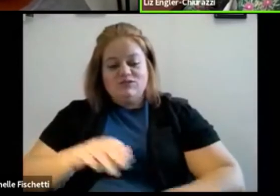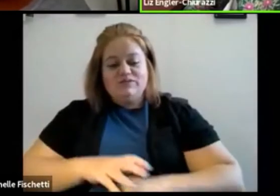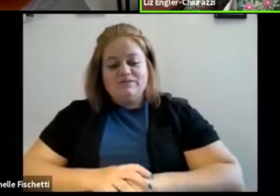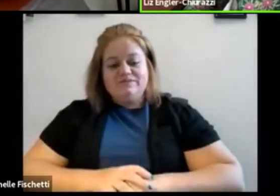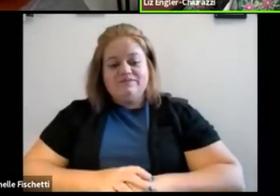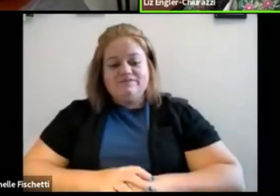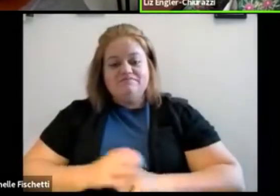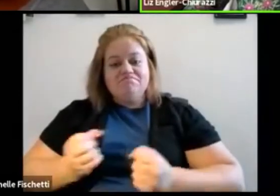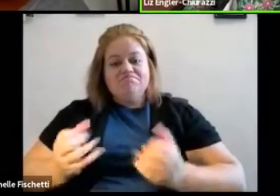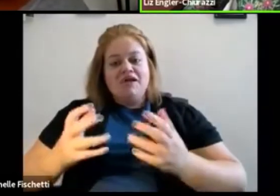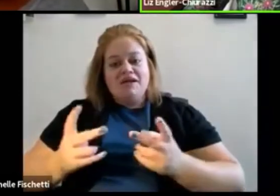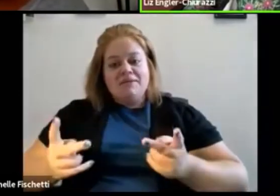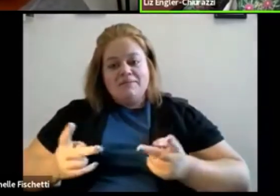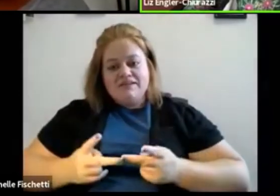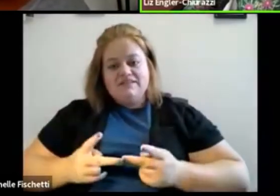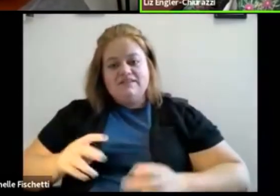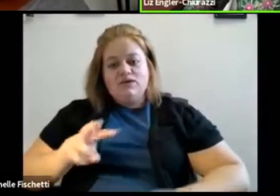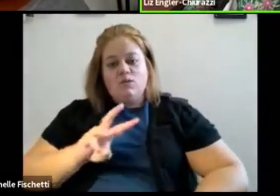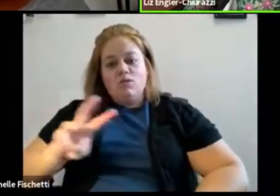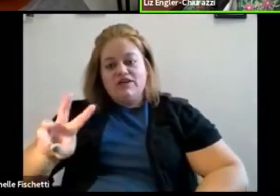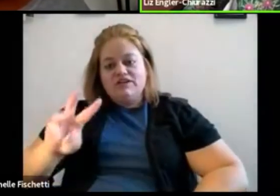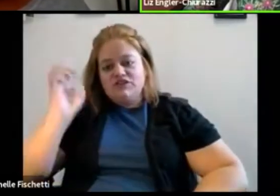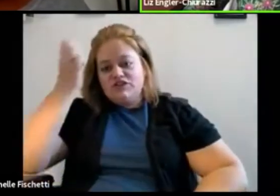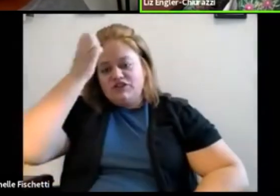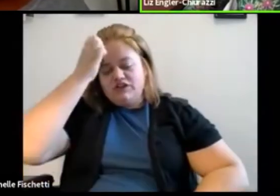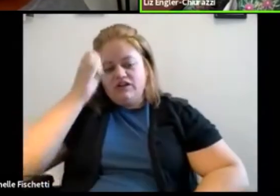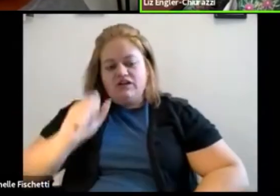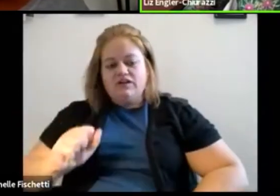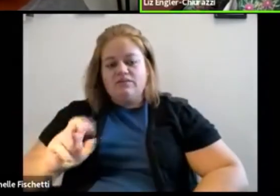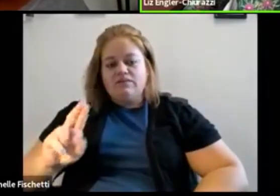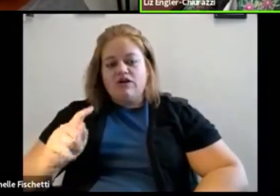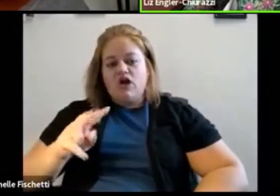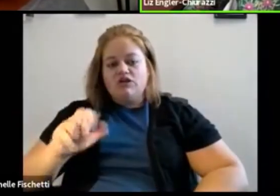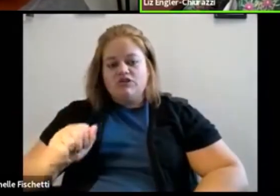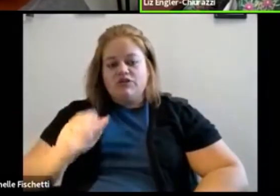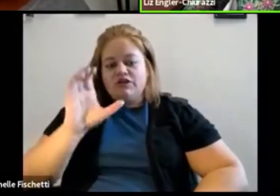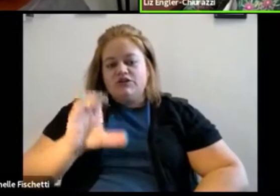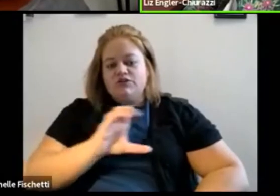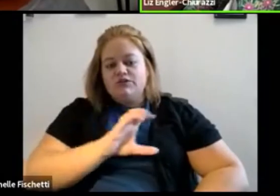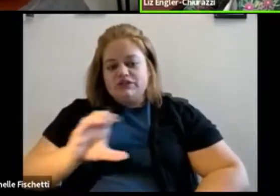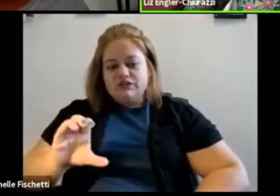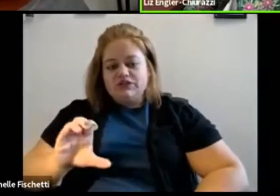like in Western Europe, Austria, Switzerland, Italy, and it's a great